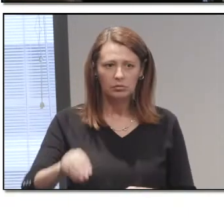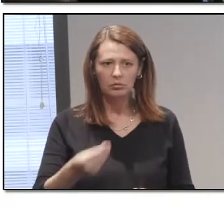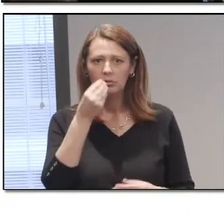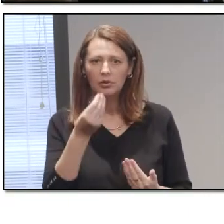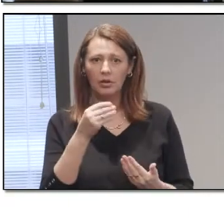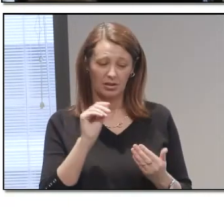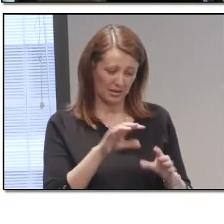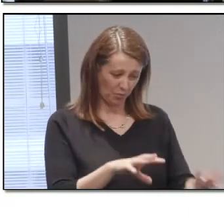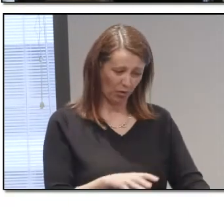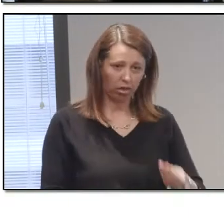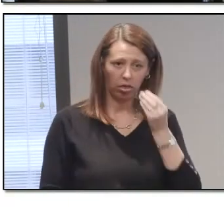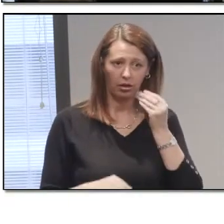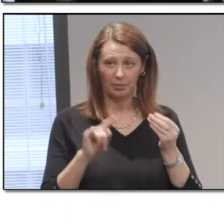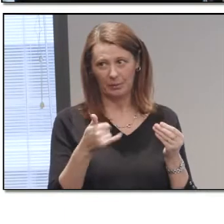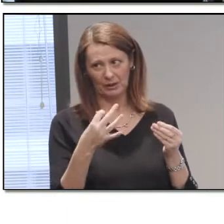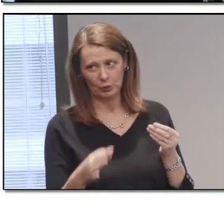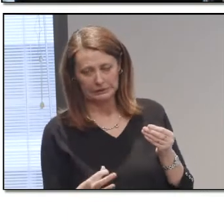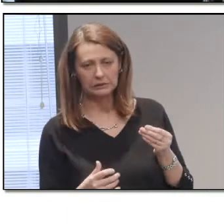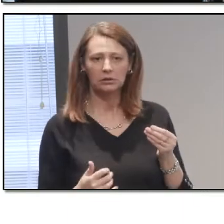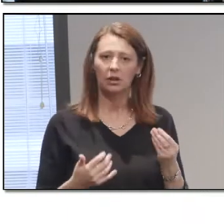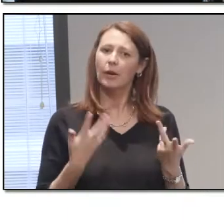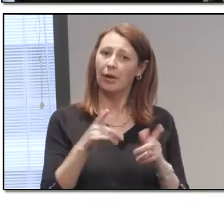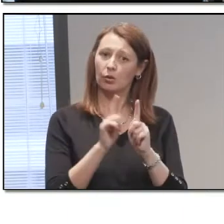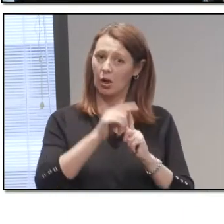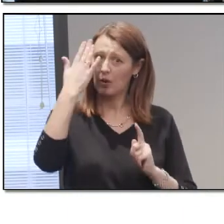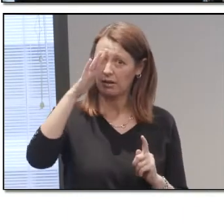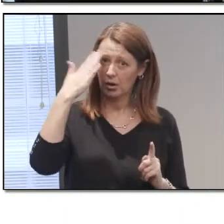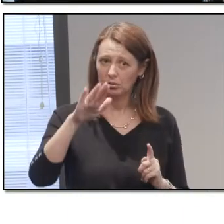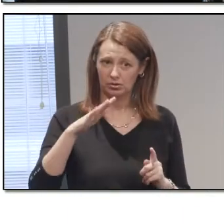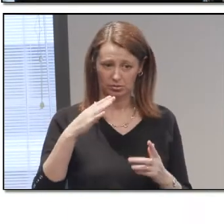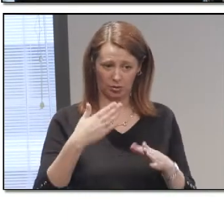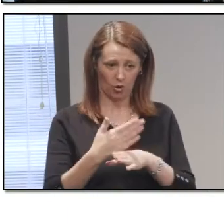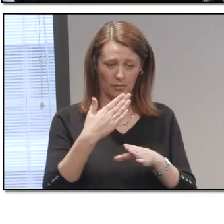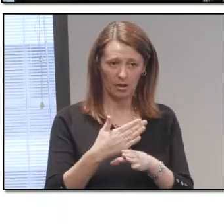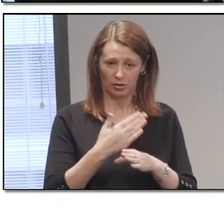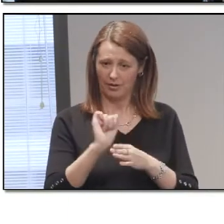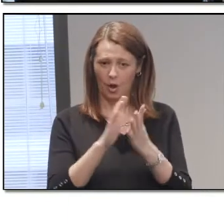their mouths that maybe they shouldn't but also adults occupational exposure their hobbies.